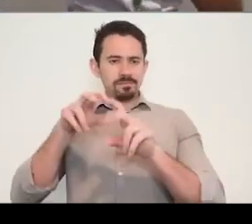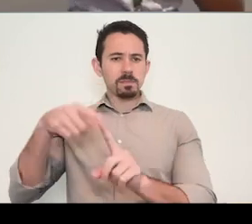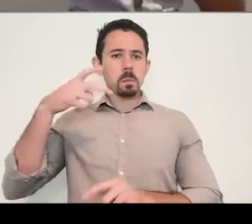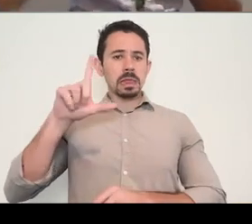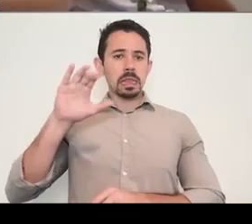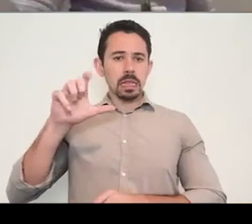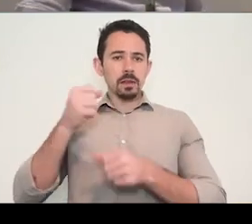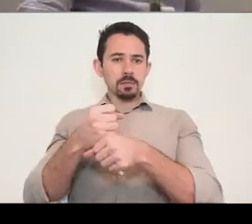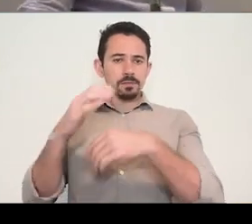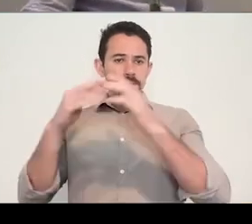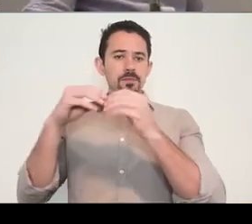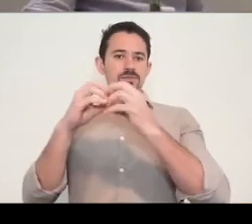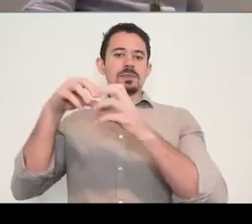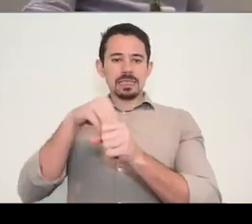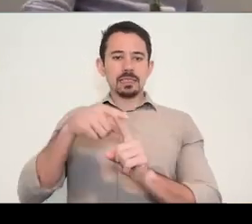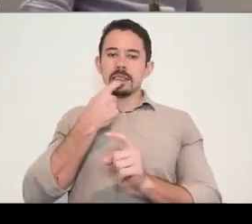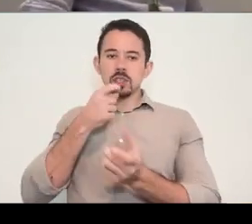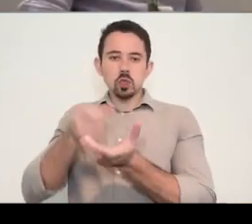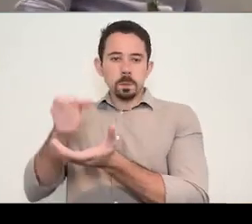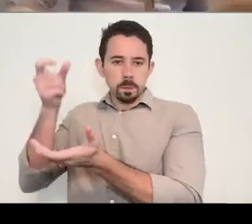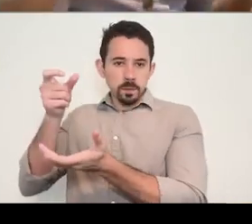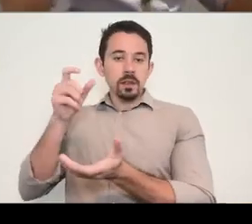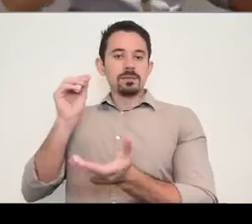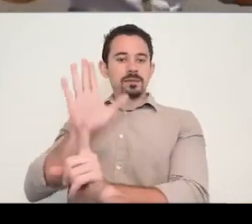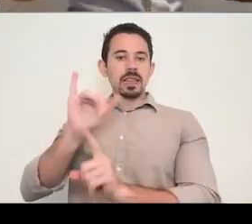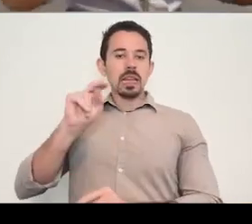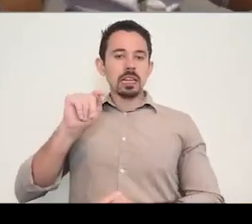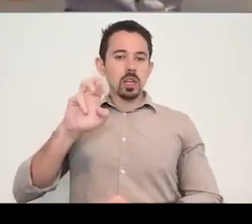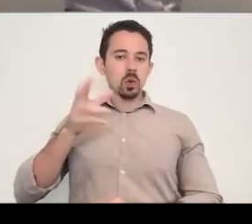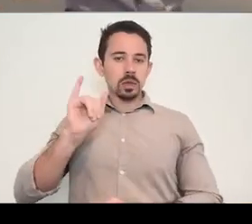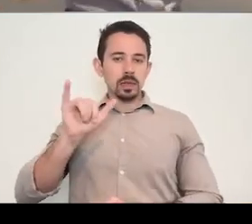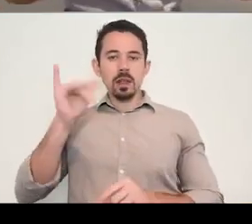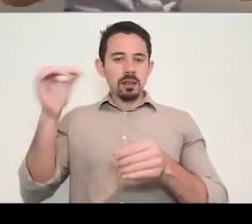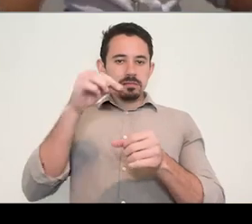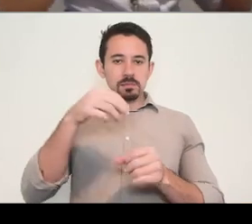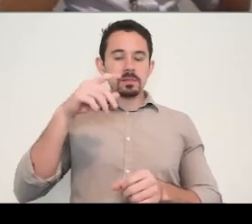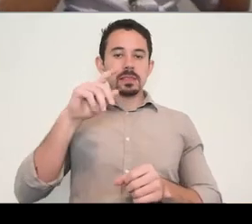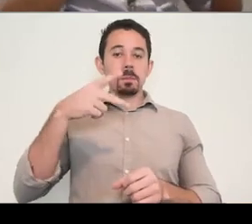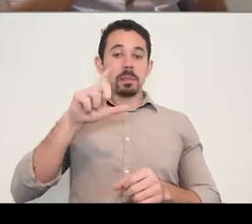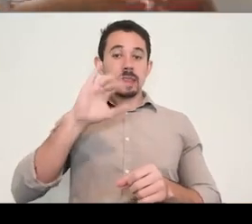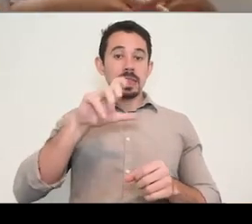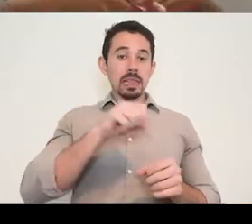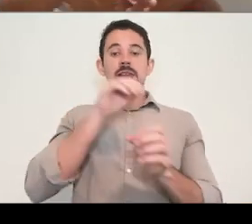tipping the pellicles into a petri dish. So pellicles form to increase access to oxygen,